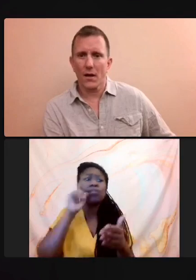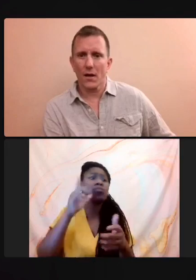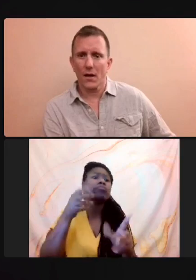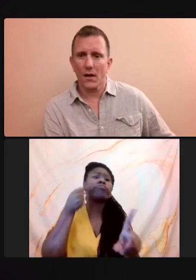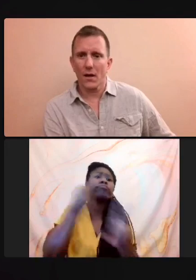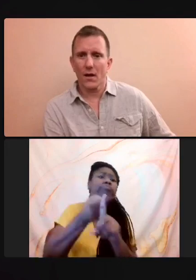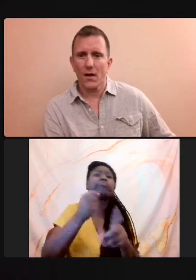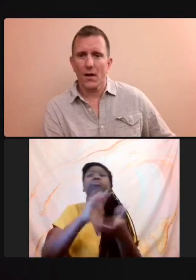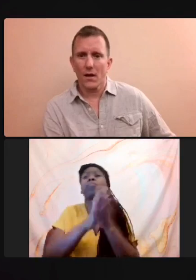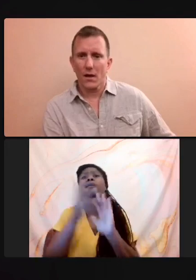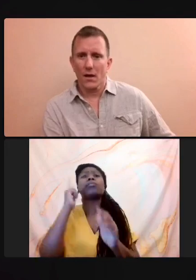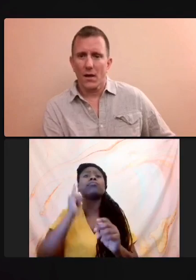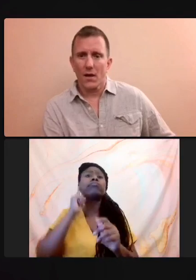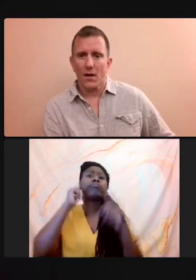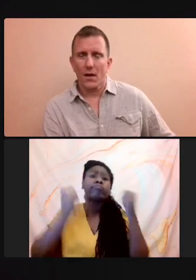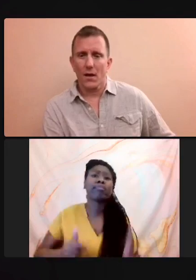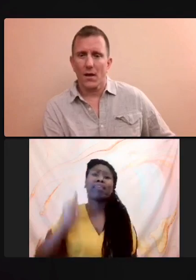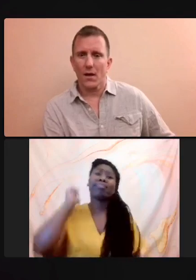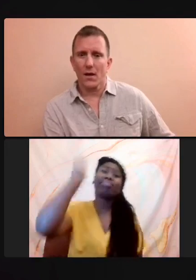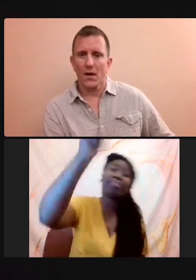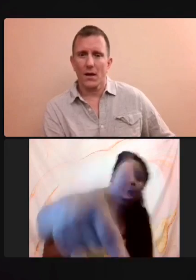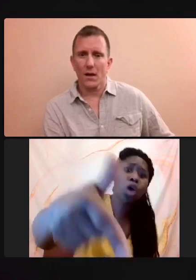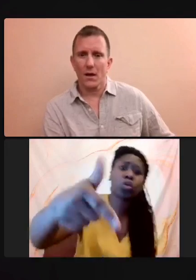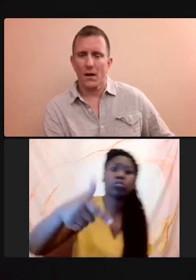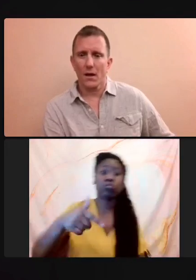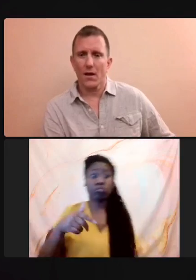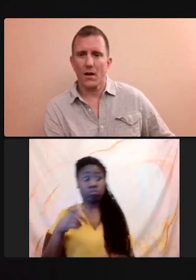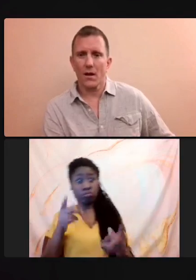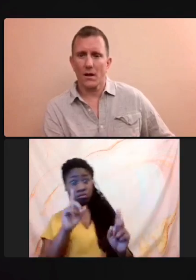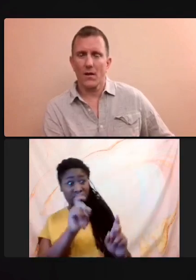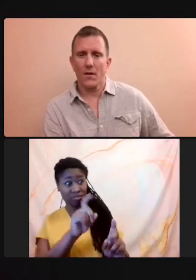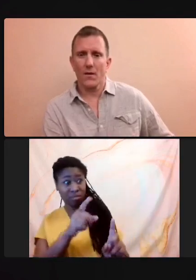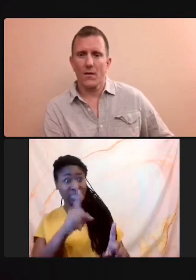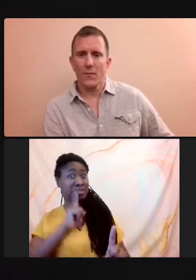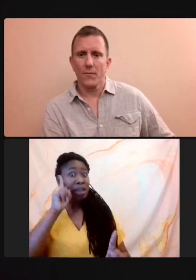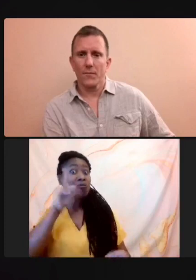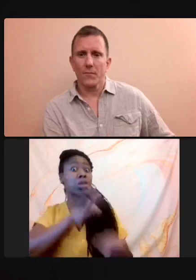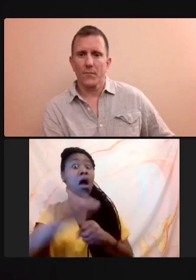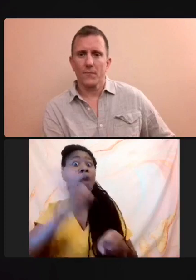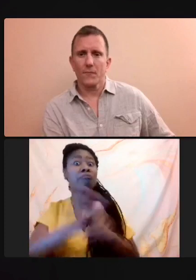How can we spread that and why do we target hearing people? I never asked for it.